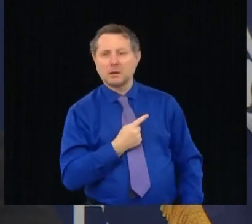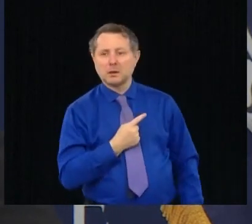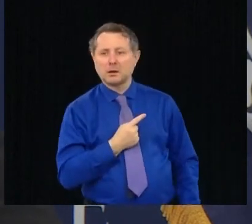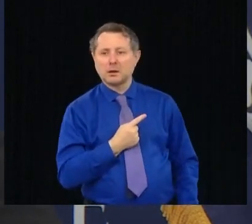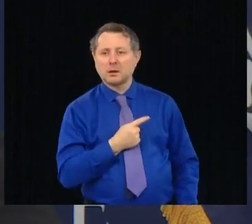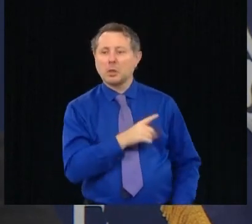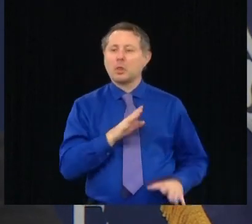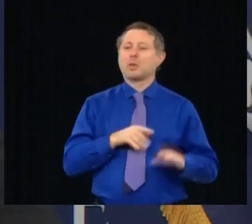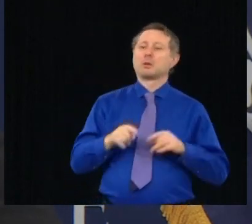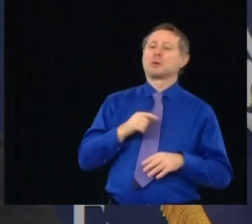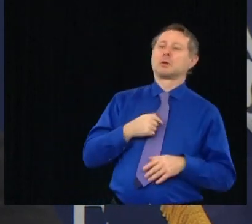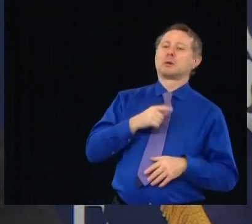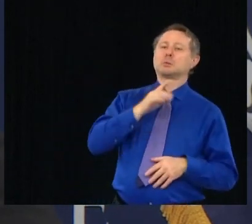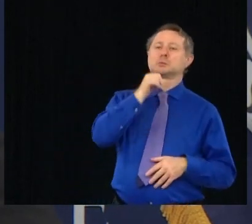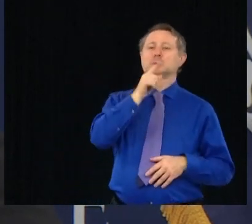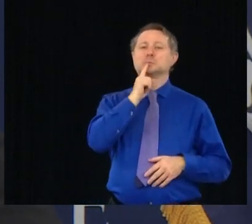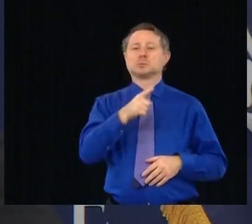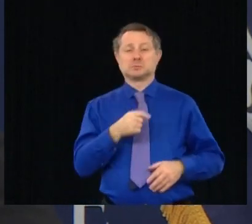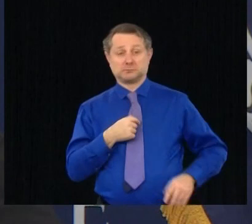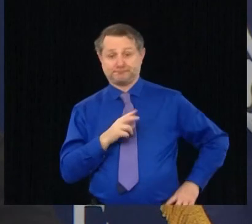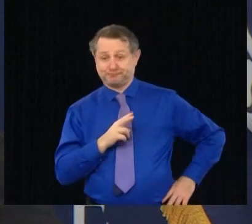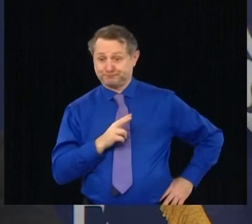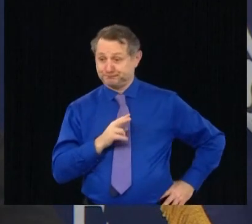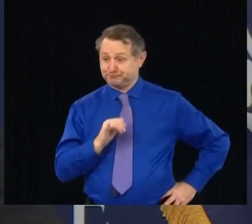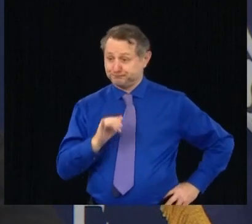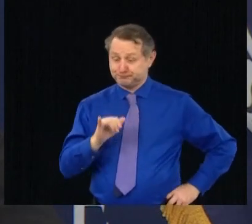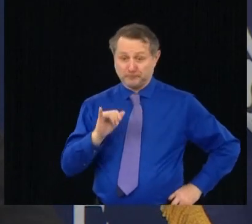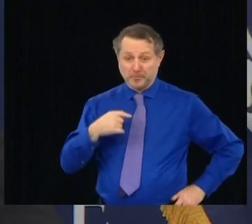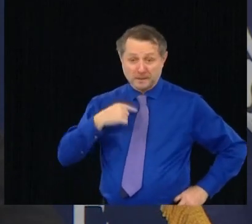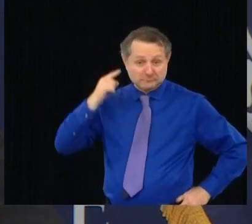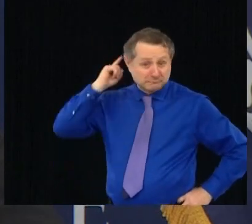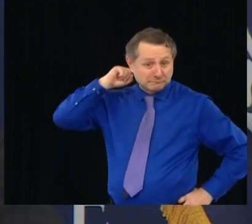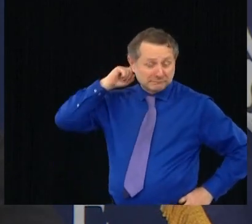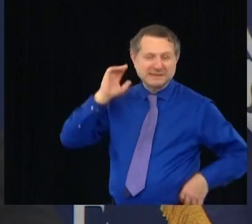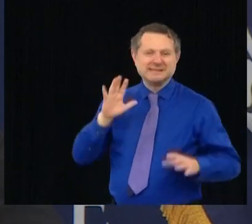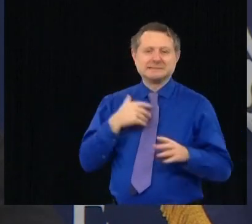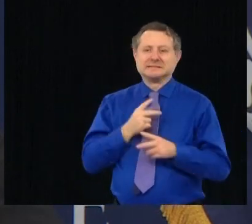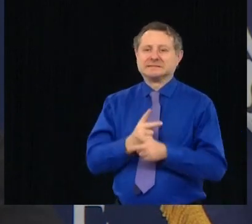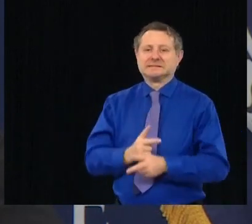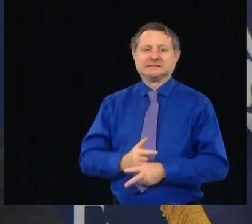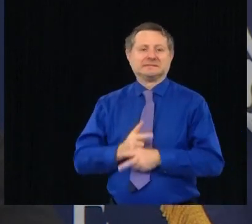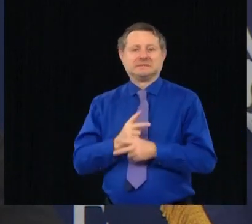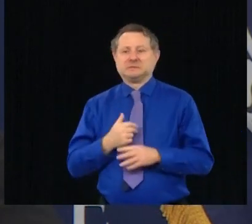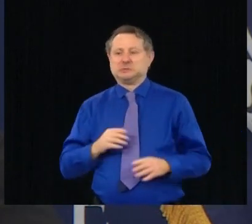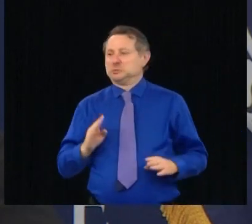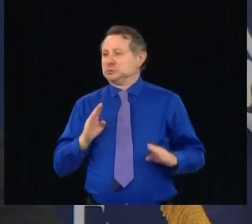THAT'S WHAT I TOLD PEOPLE AND NOW THAT TURNS OUT NOT TO BE